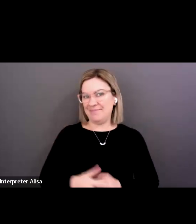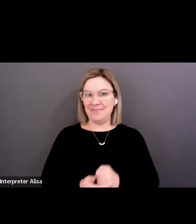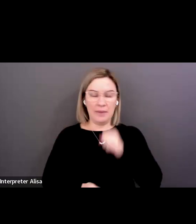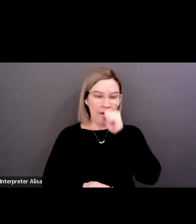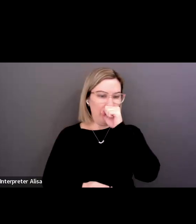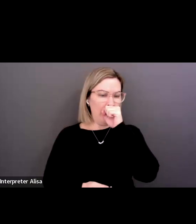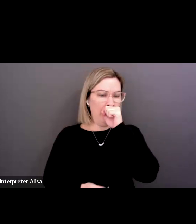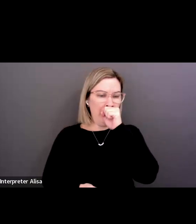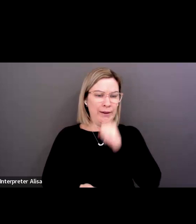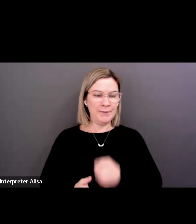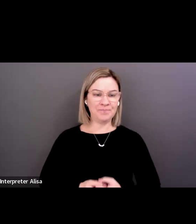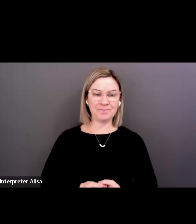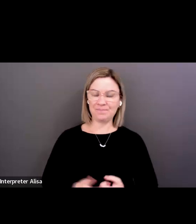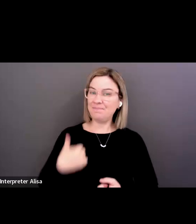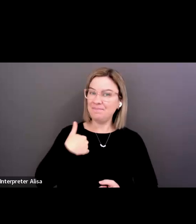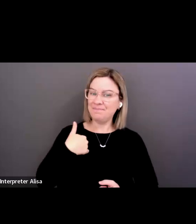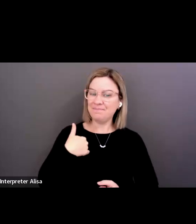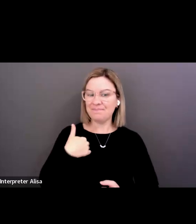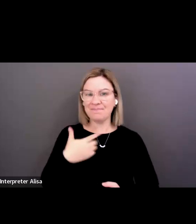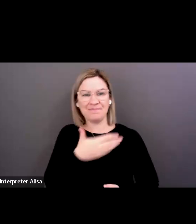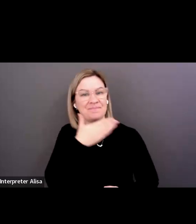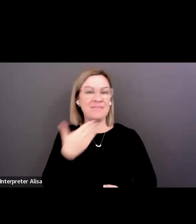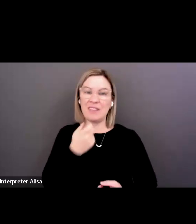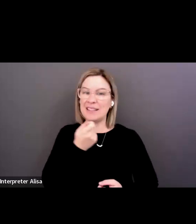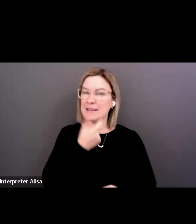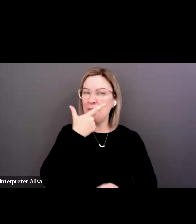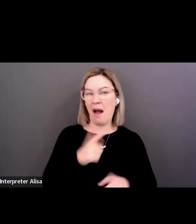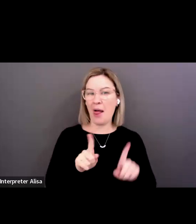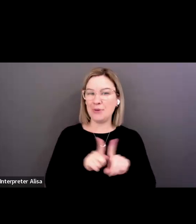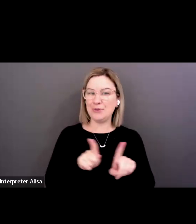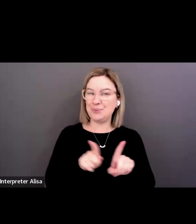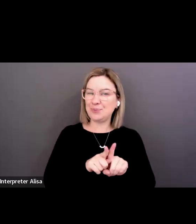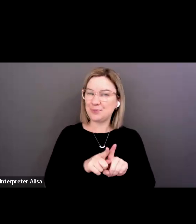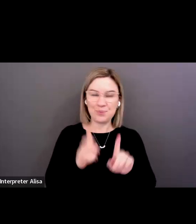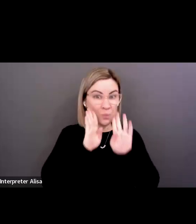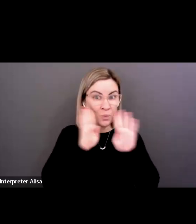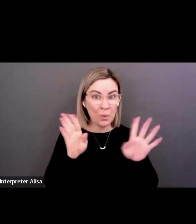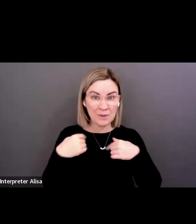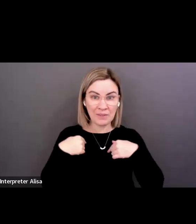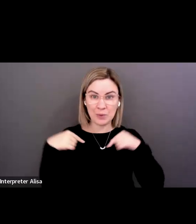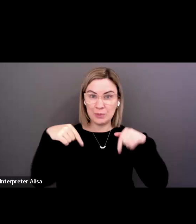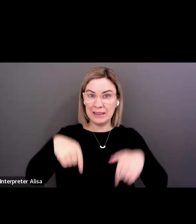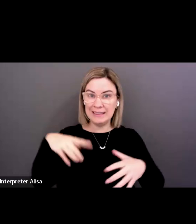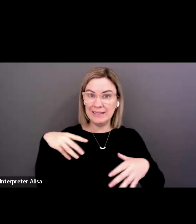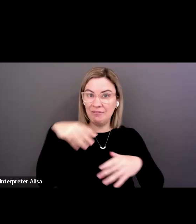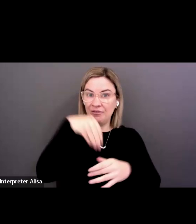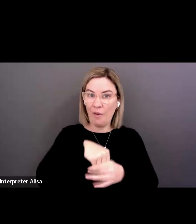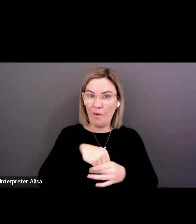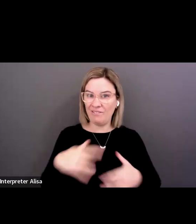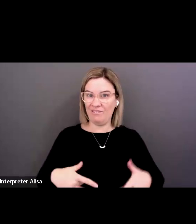me. I am wearing a white shirt today, and my fabulous earrings. I think I'm